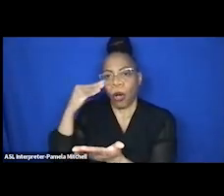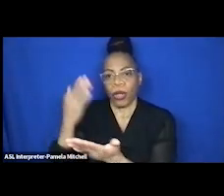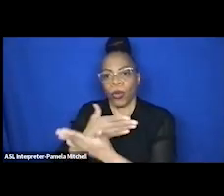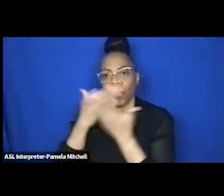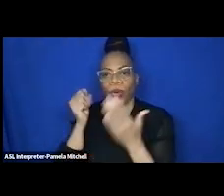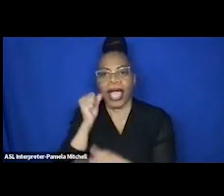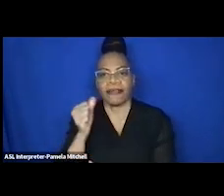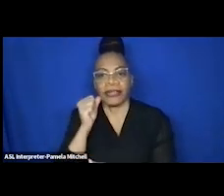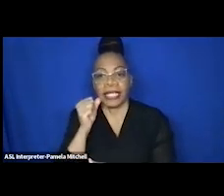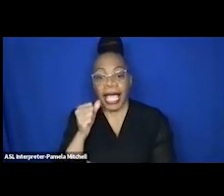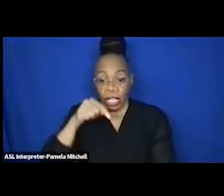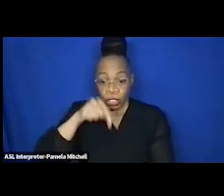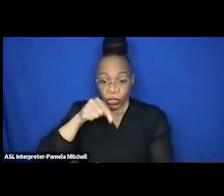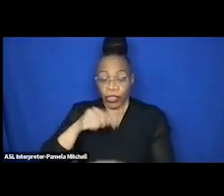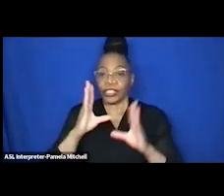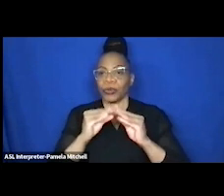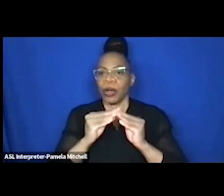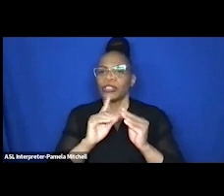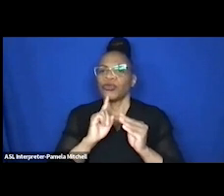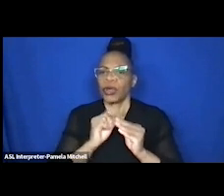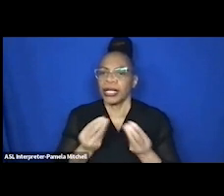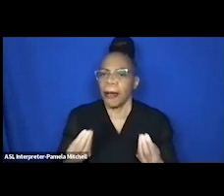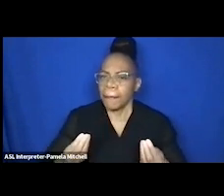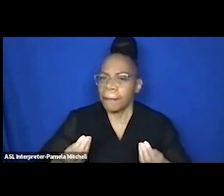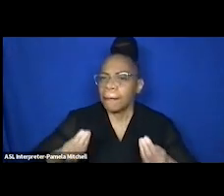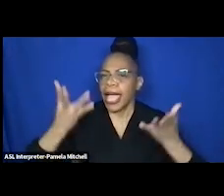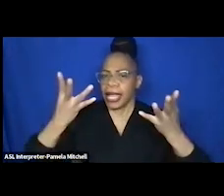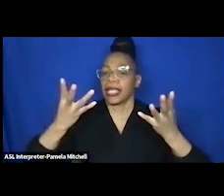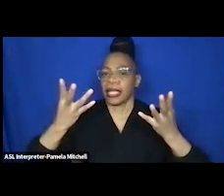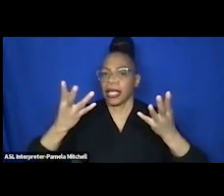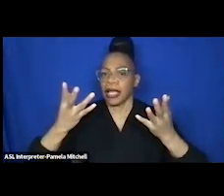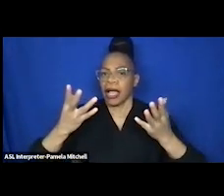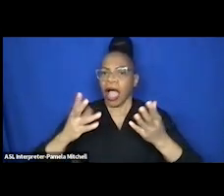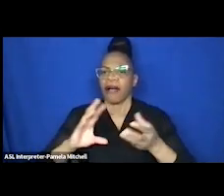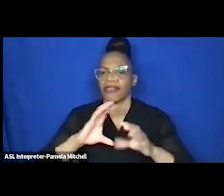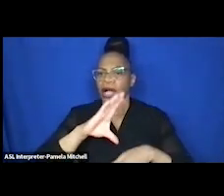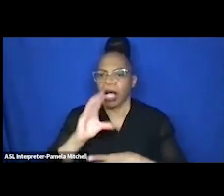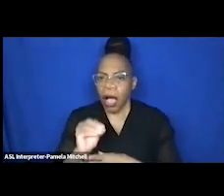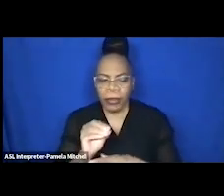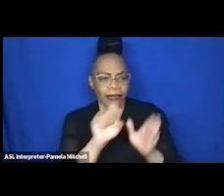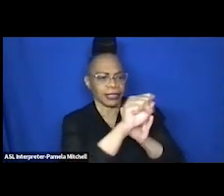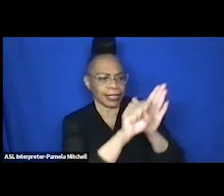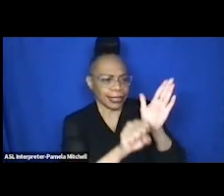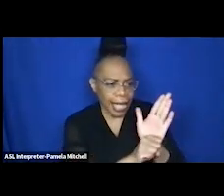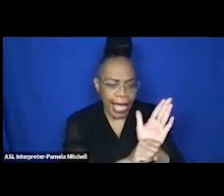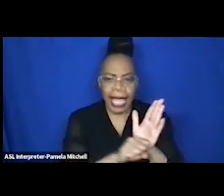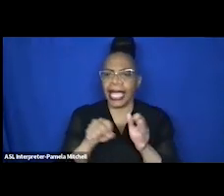it's really referring to the myriad of organizations and entities within an area, whether that be a state or a group of counties or a group of cities